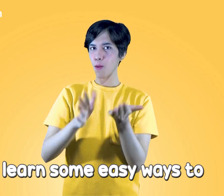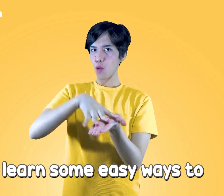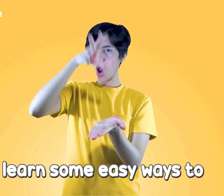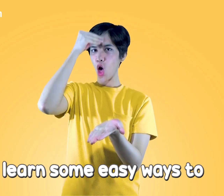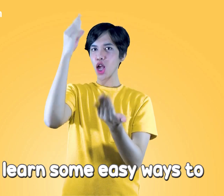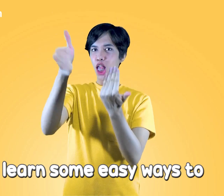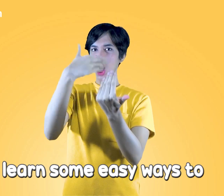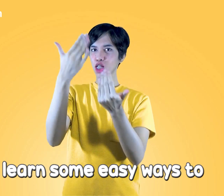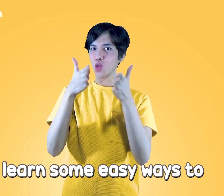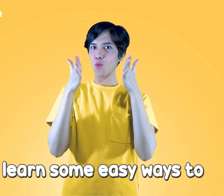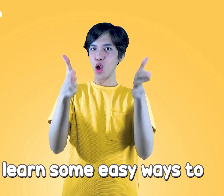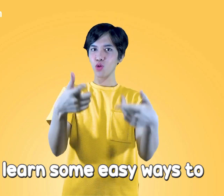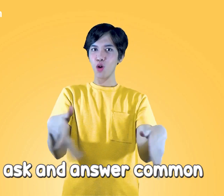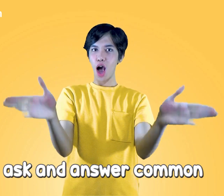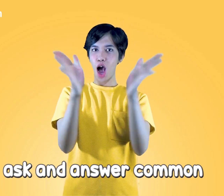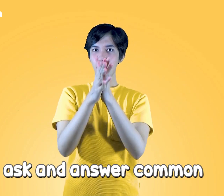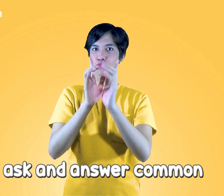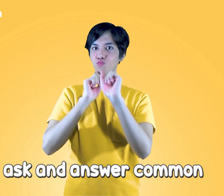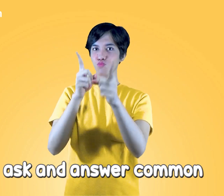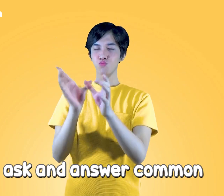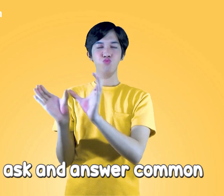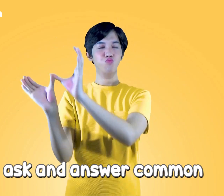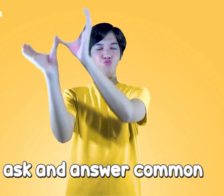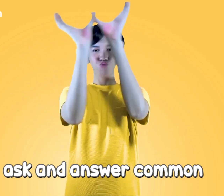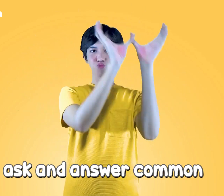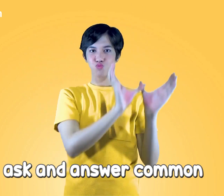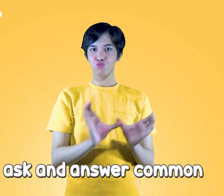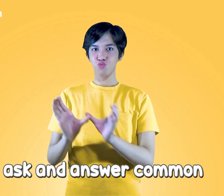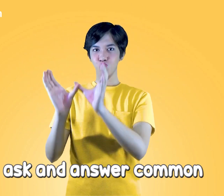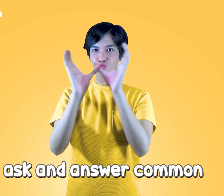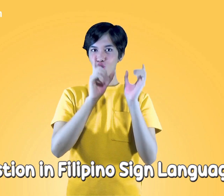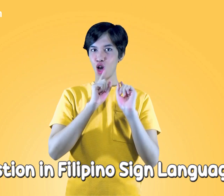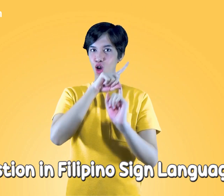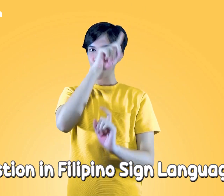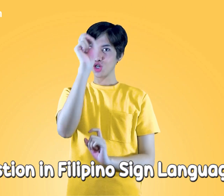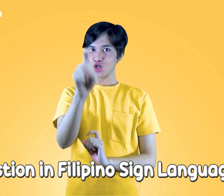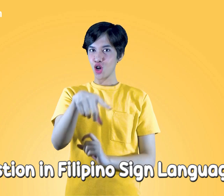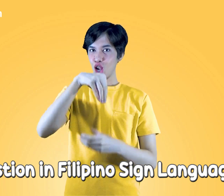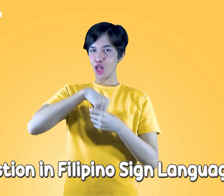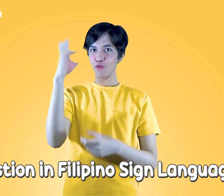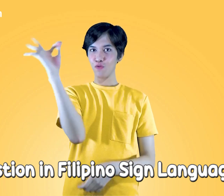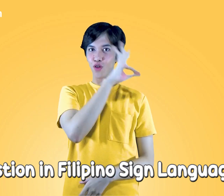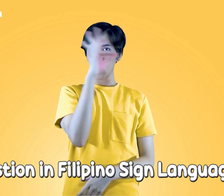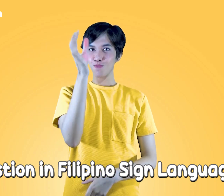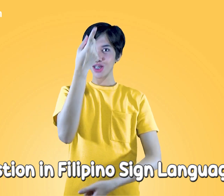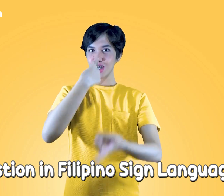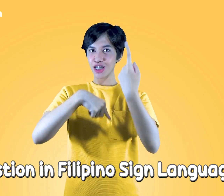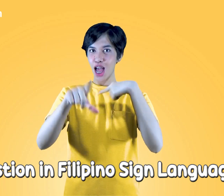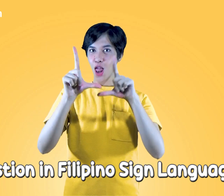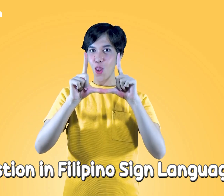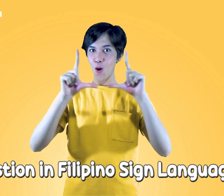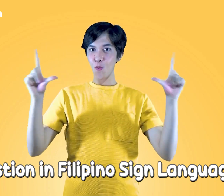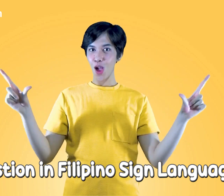learn some easy ways to ask and answer common question in Filipino Sign Language